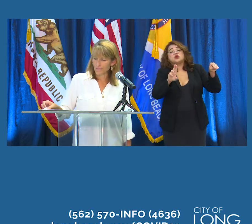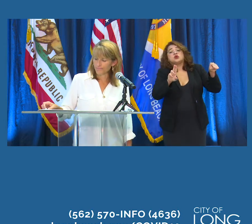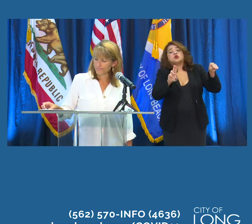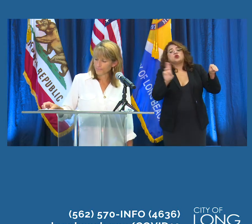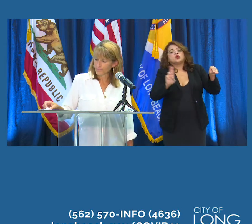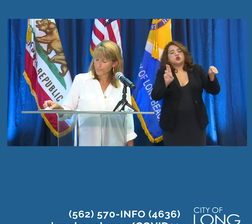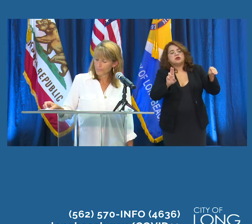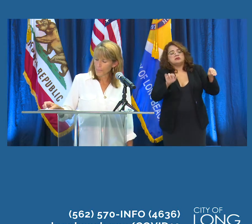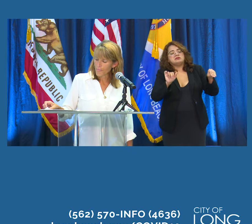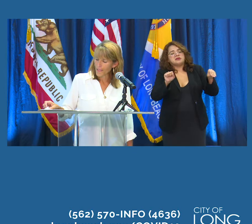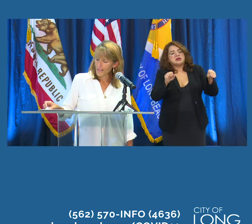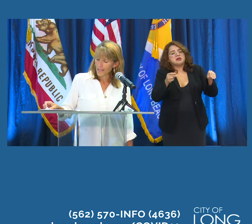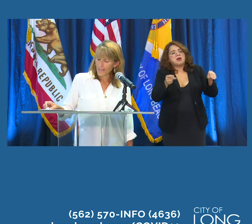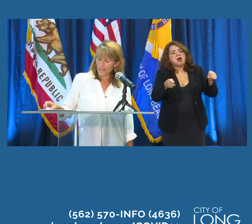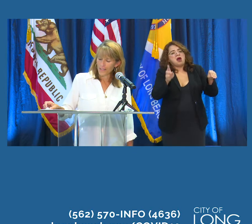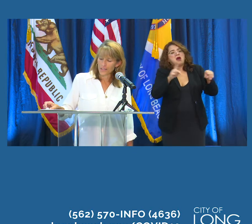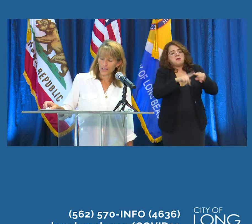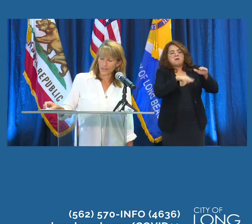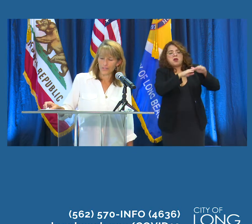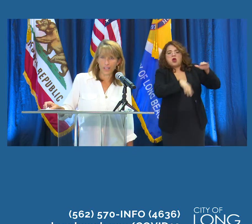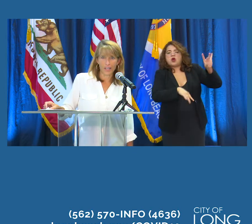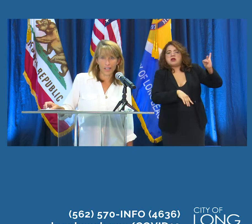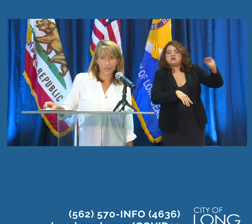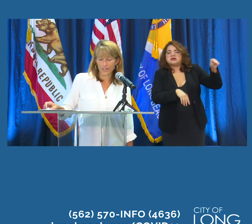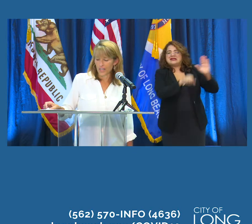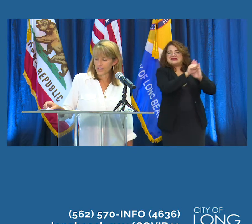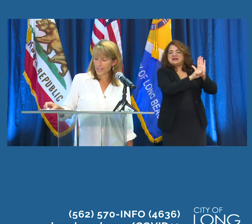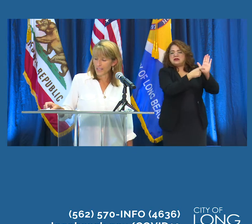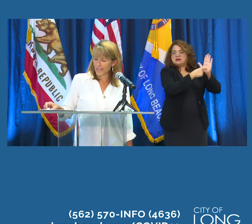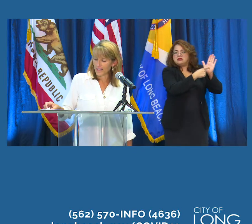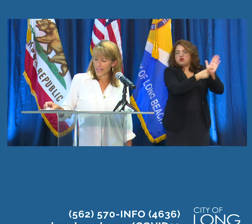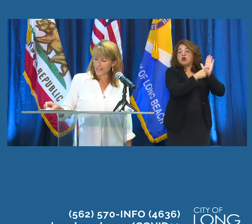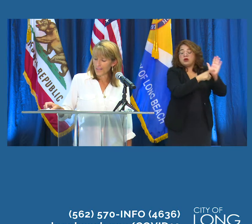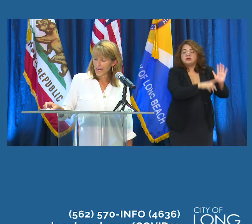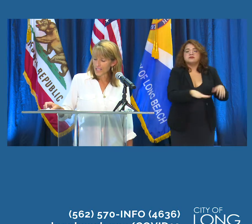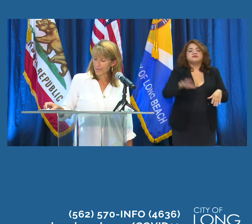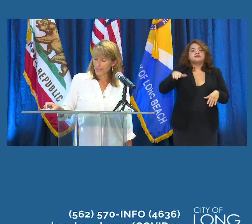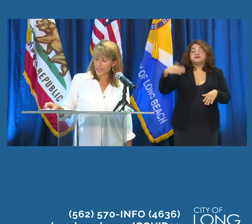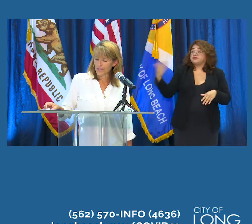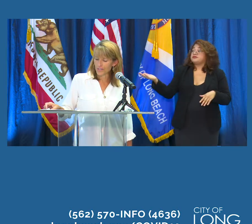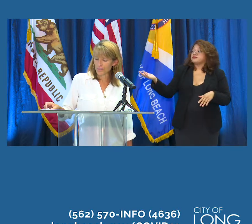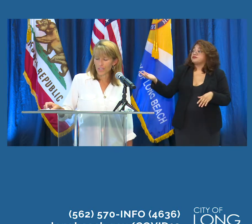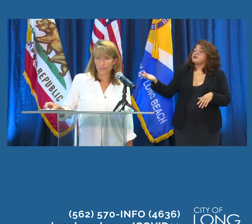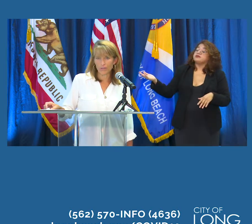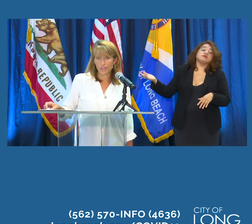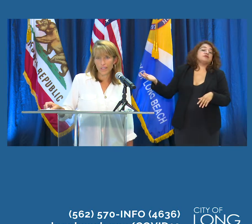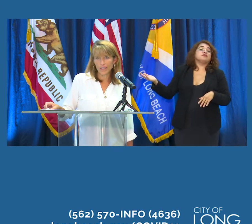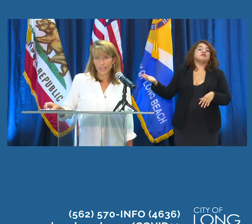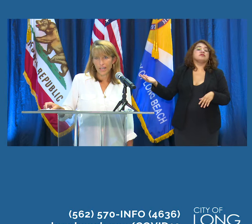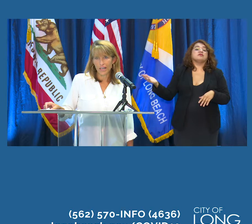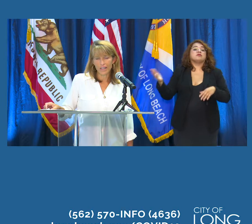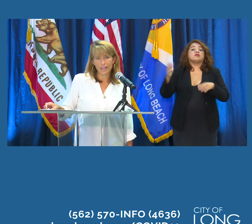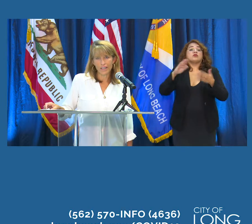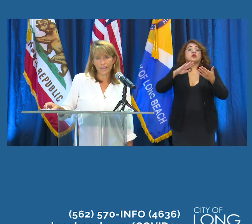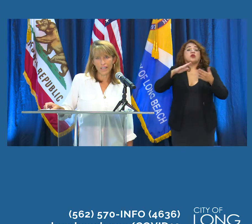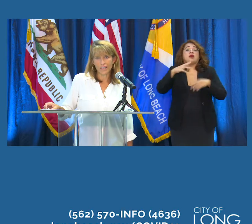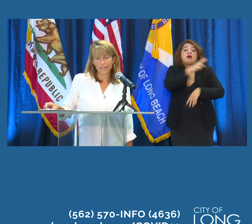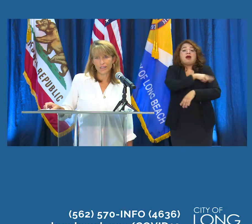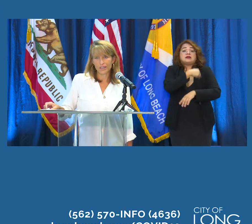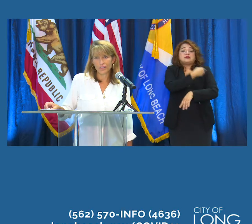In addition, you'll see in our next chart that hospitalization among community are,